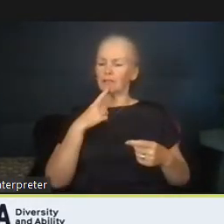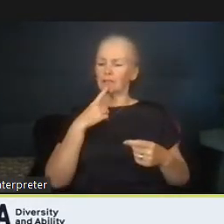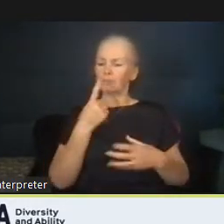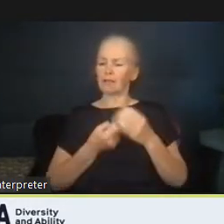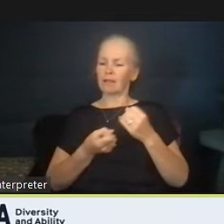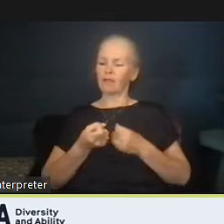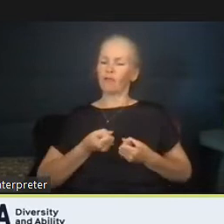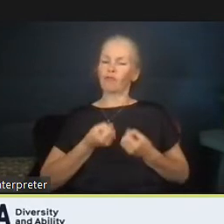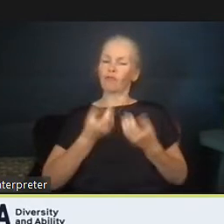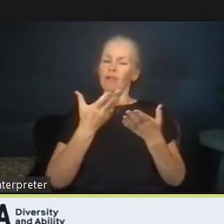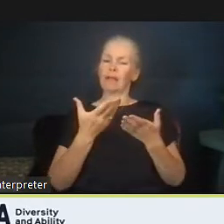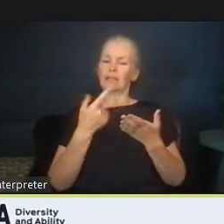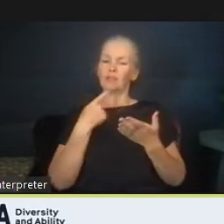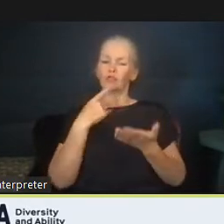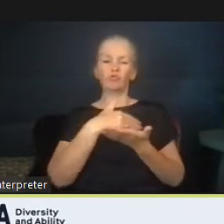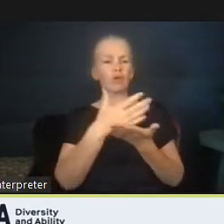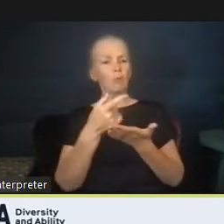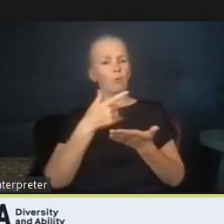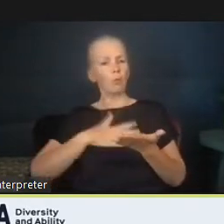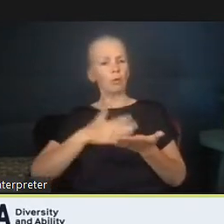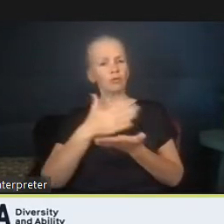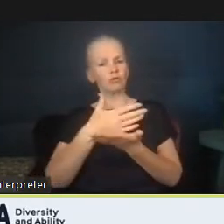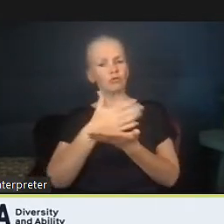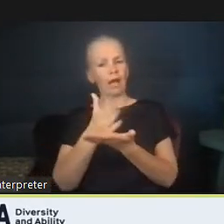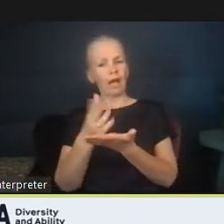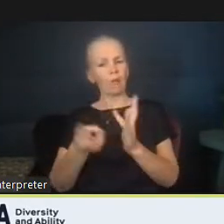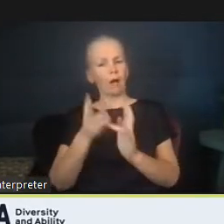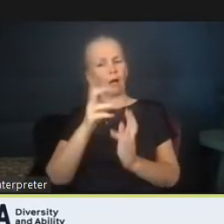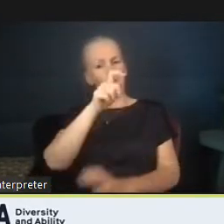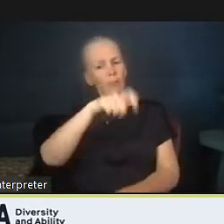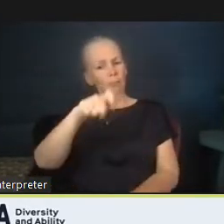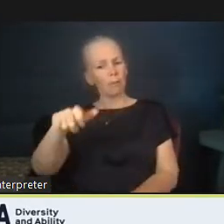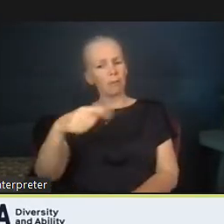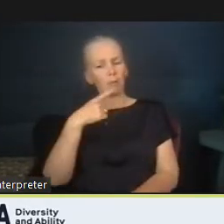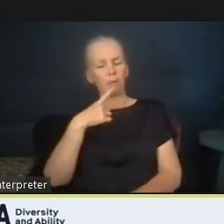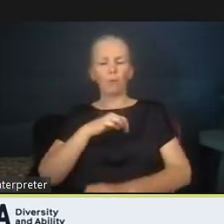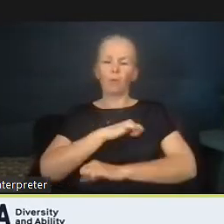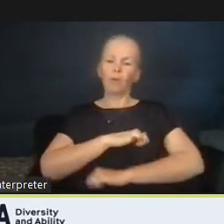allows us to share what we want to share, and be in a space where we can get things wrong,